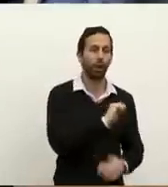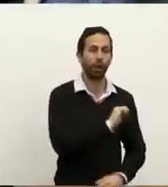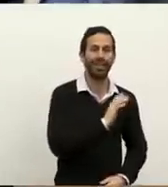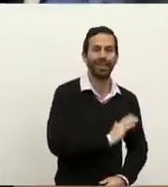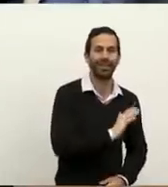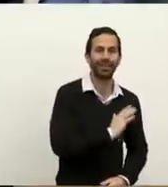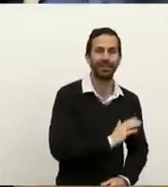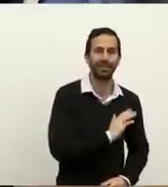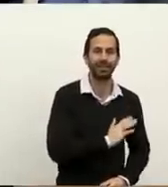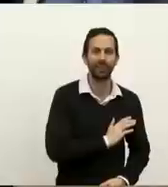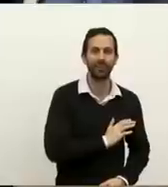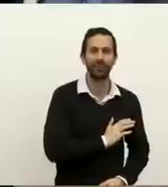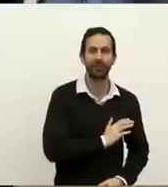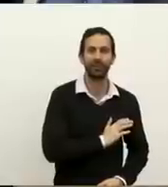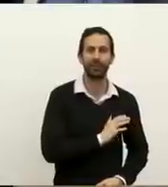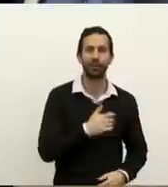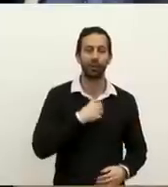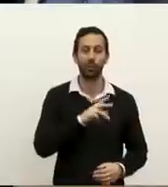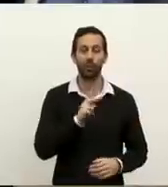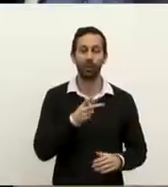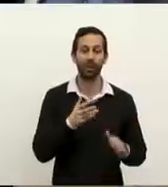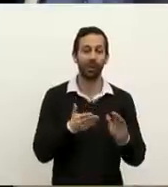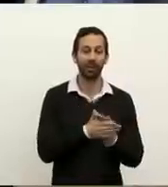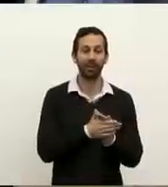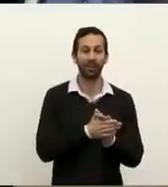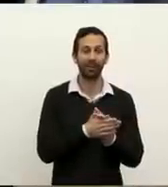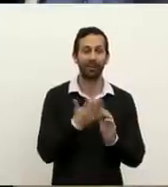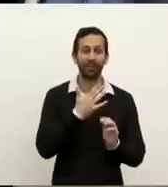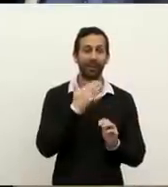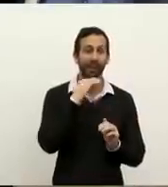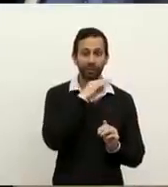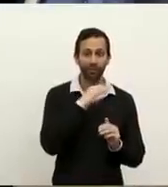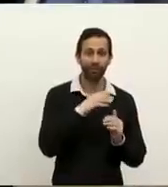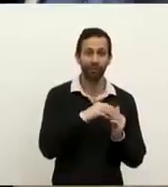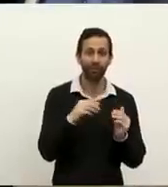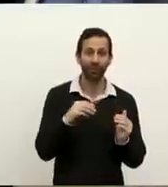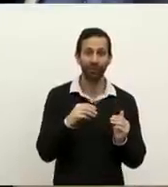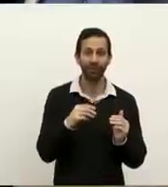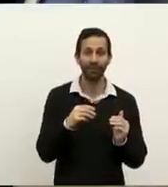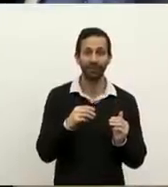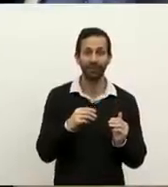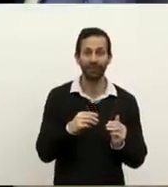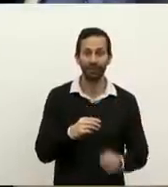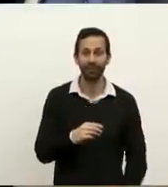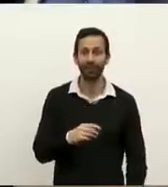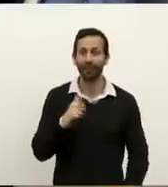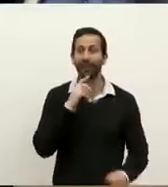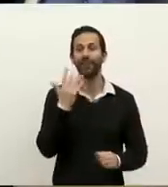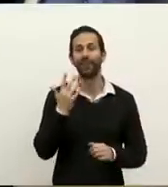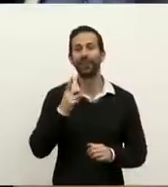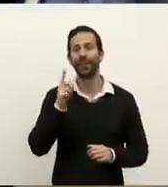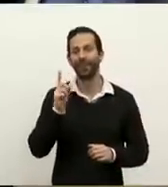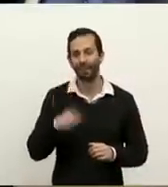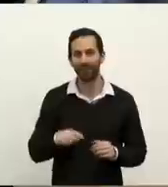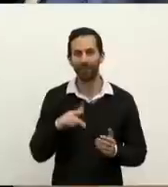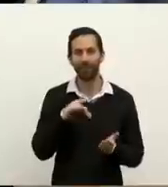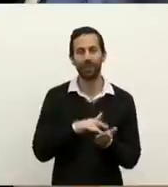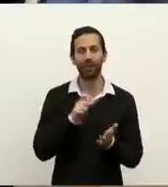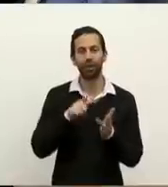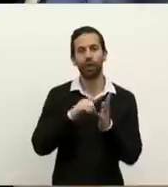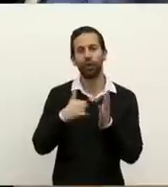While we will put them both under the $1500 - or $15,000 mid-cost element,